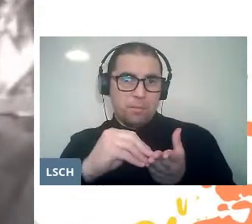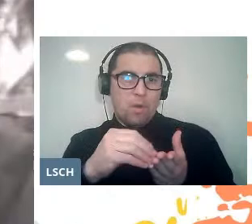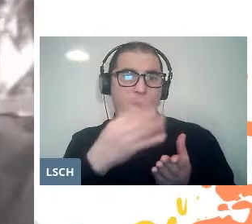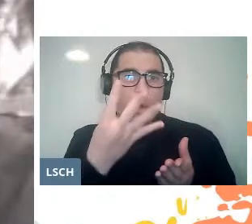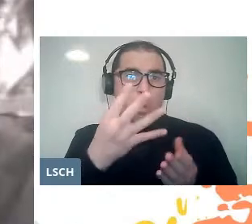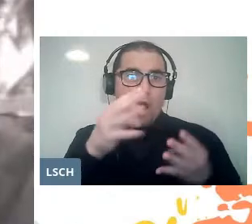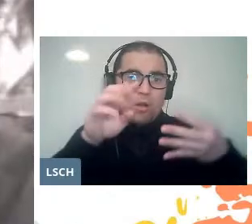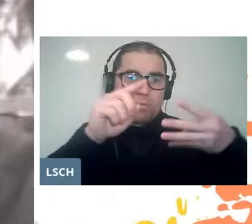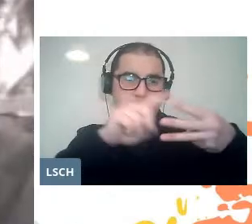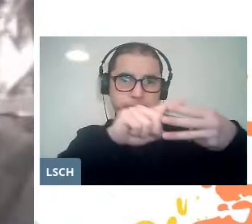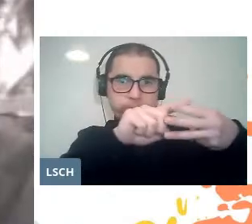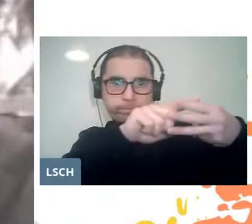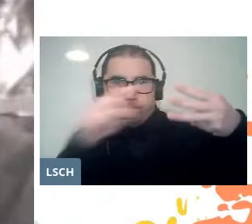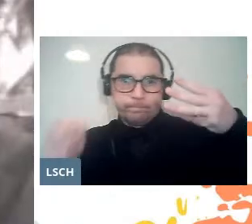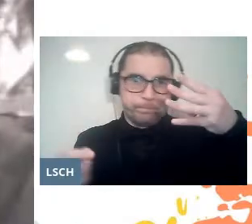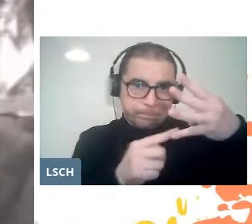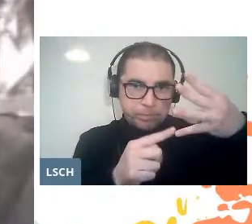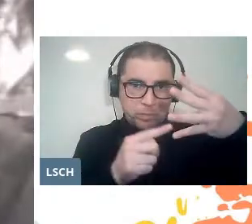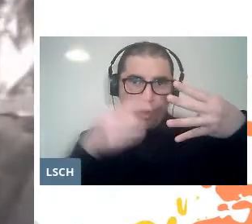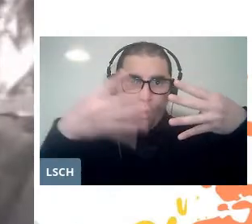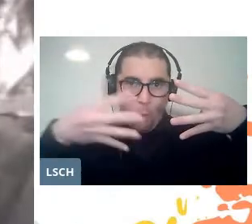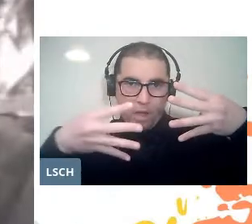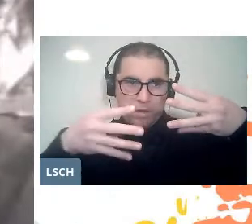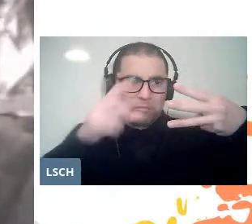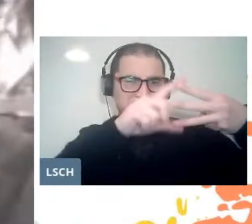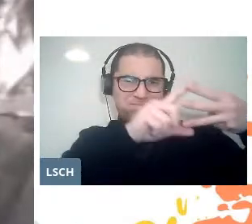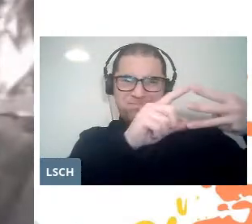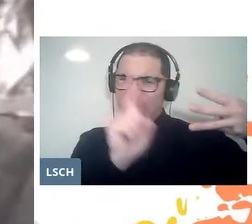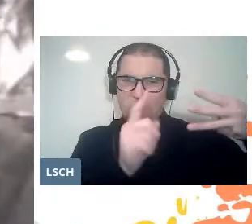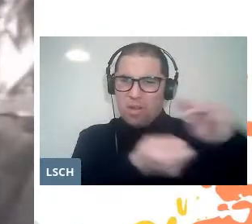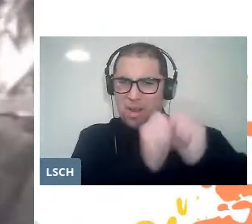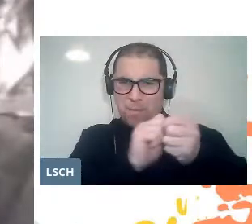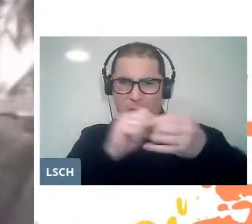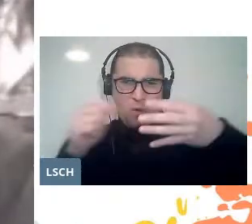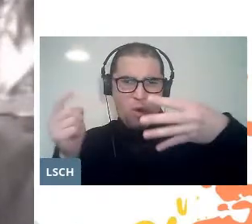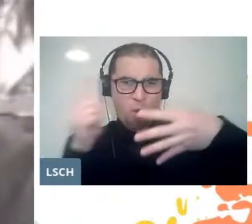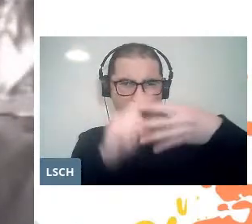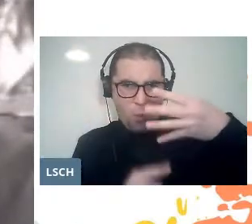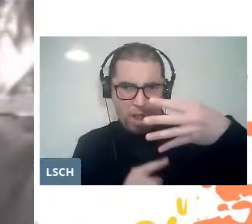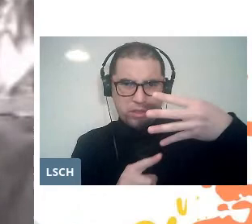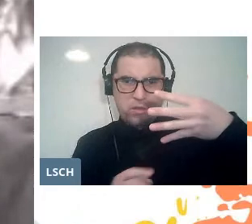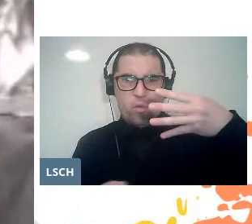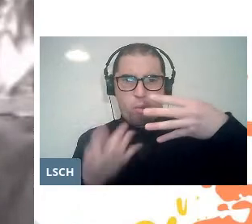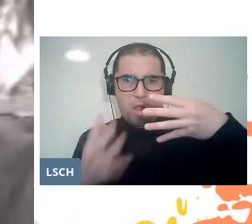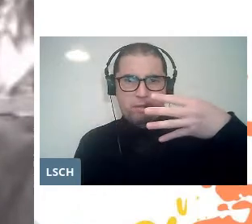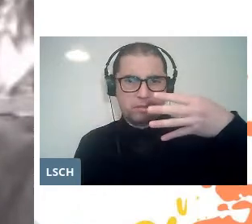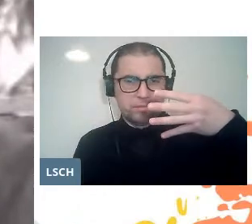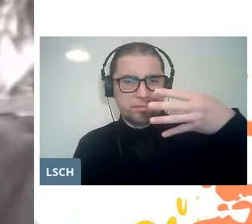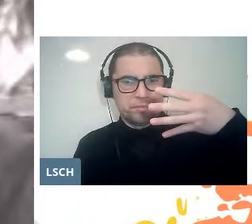and distancing themselves from the three movements that had been a fundamental part of preclassicism.